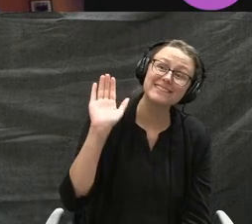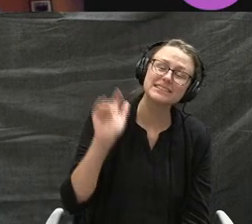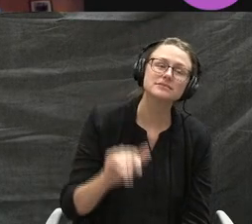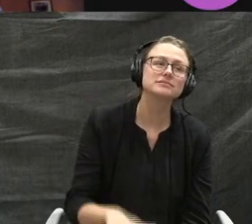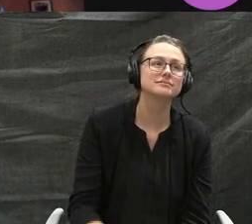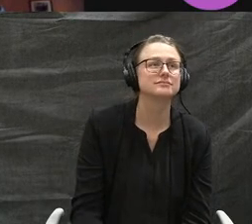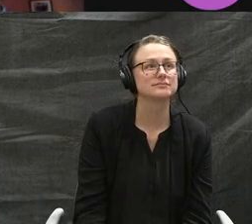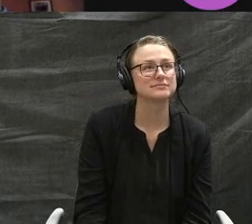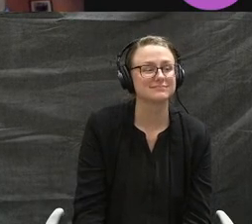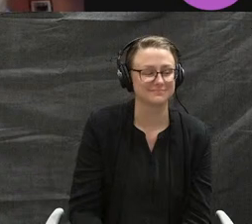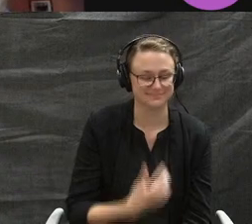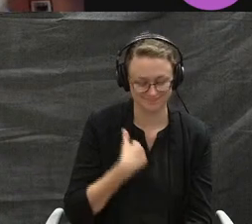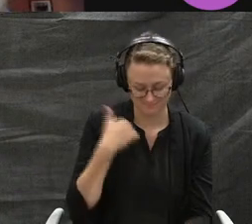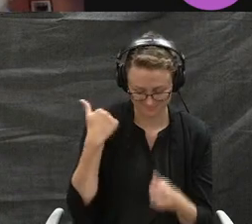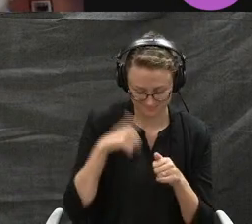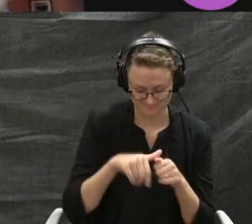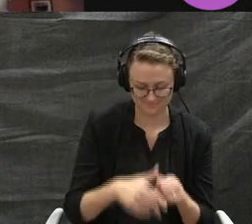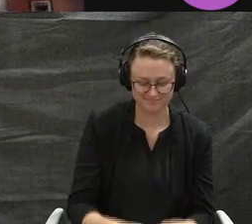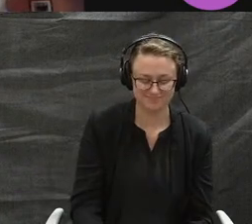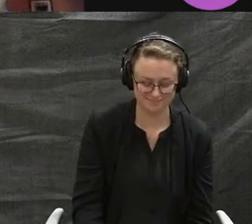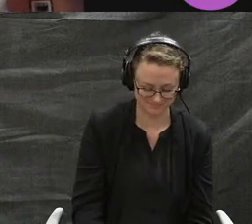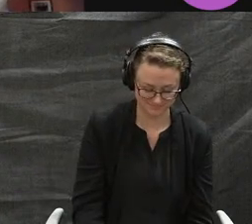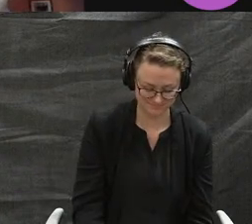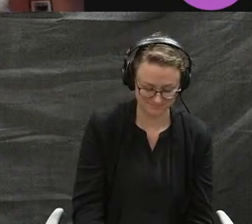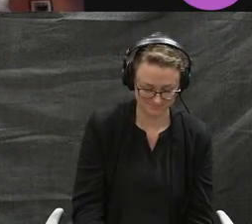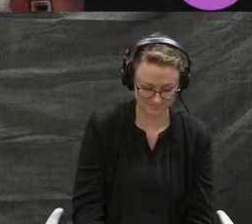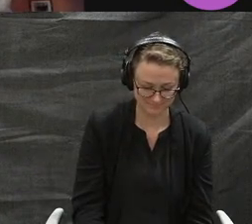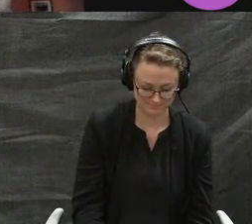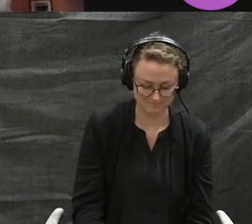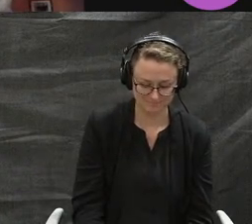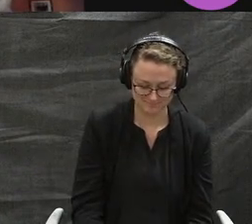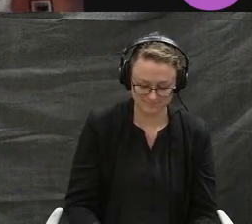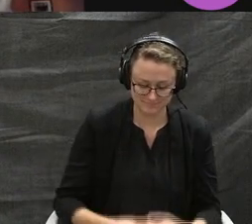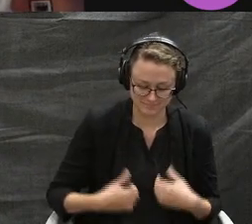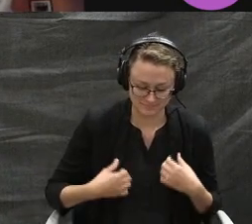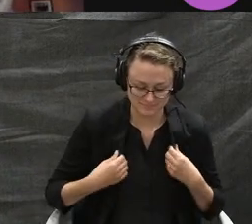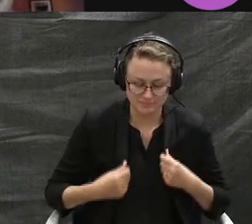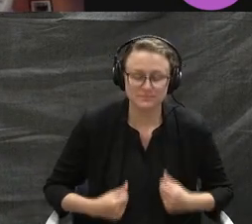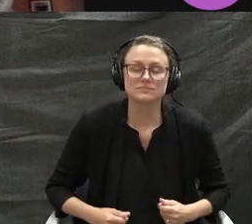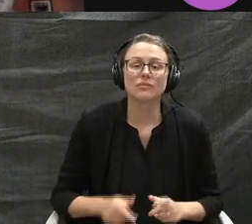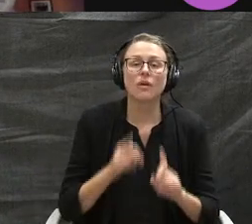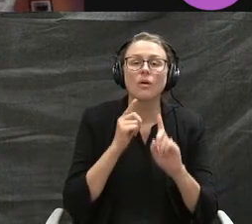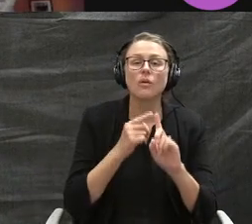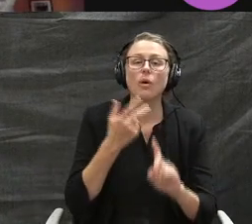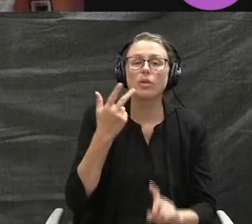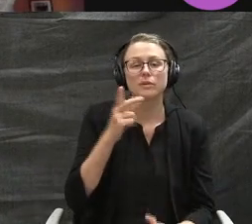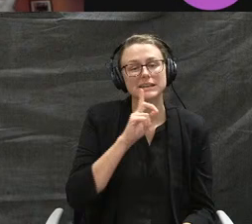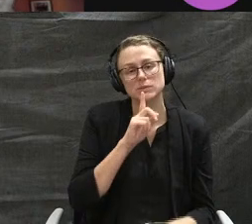I remember. Yeah, so goal 3 is really a continuation